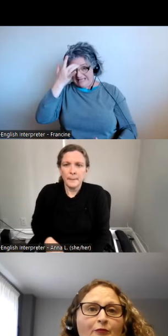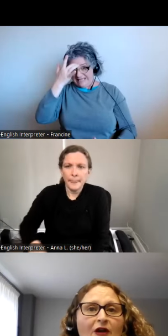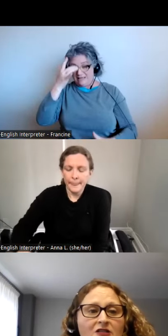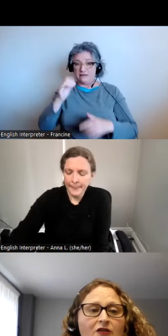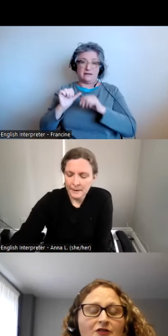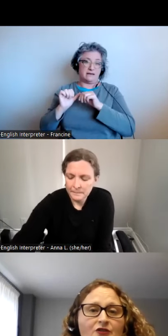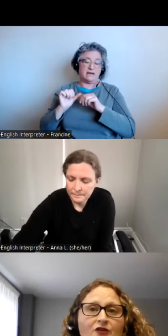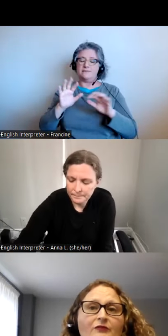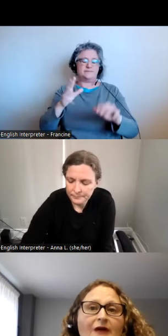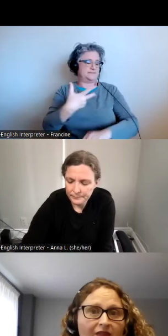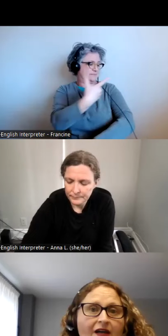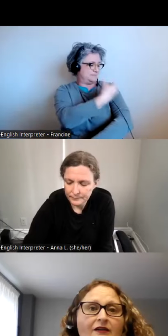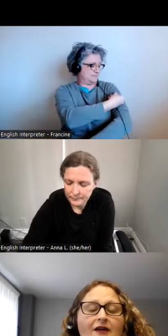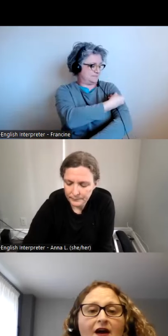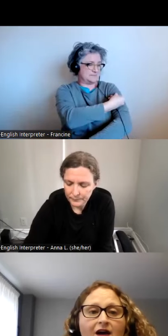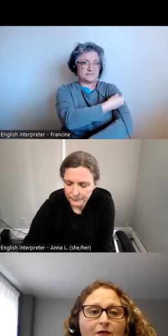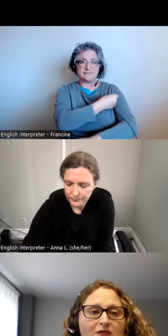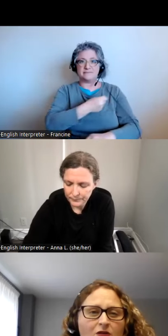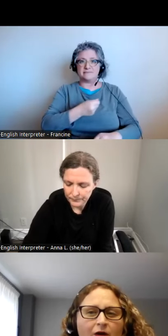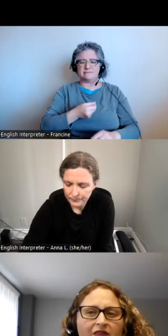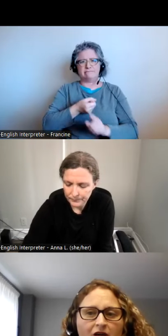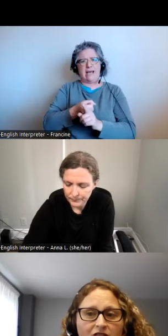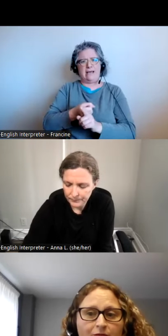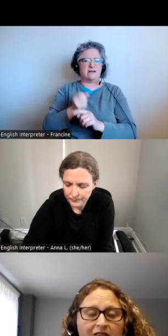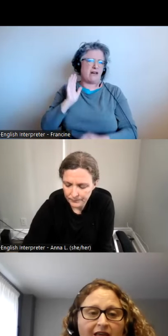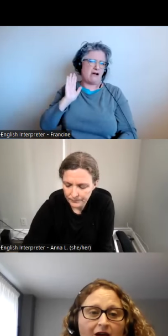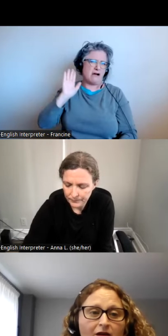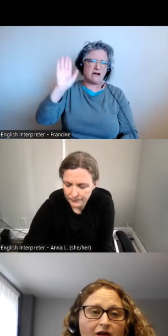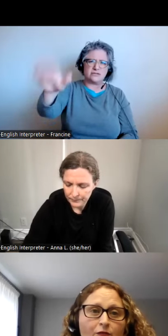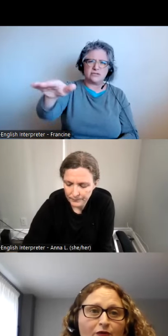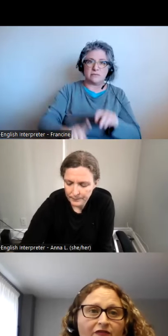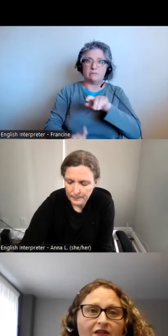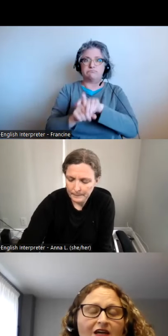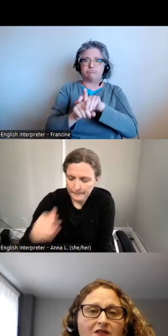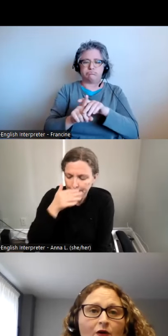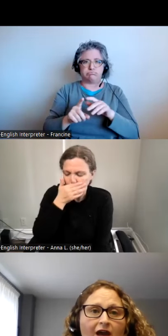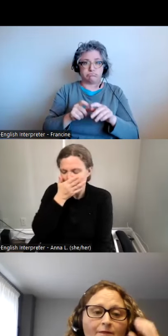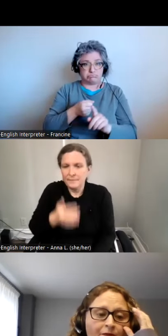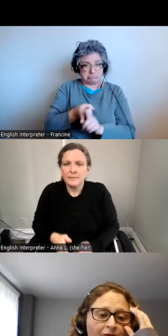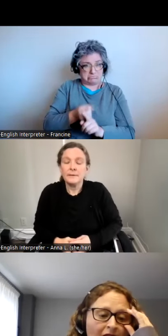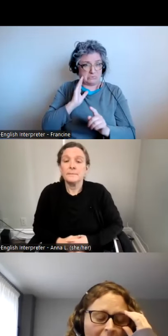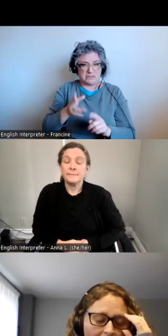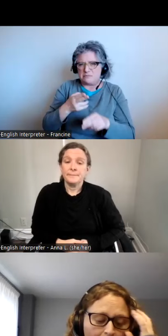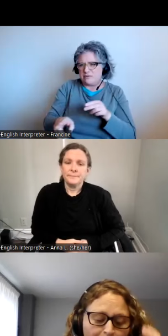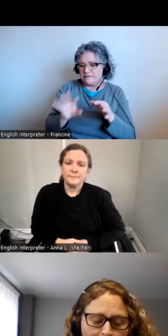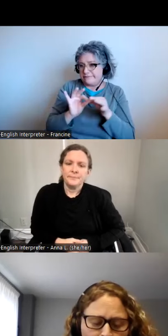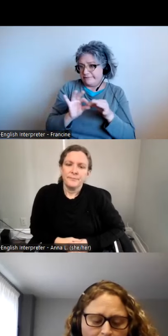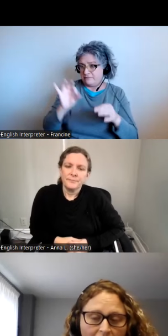did with you, Kim, was about long-term effects. Of the Covid vaccine and the parental concern